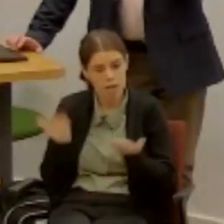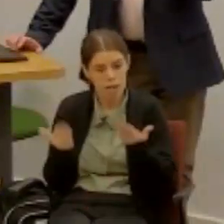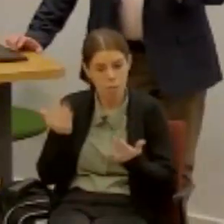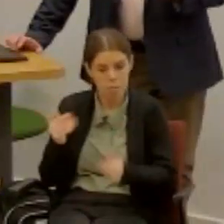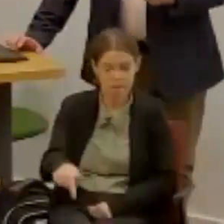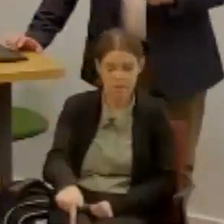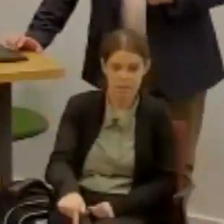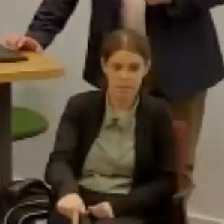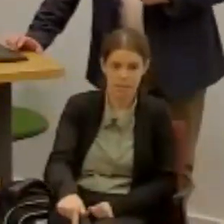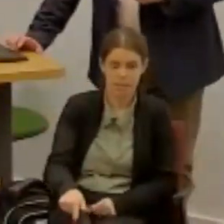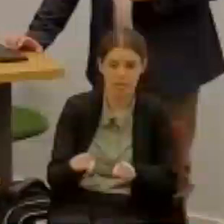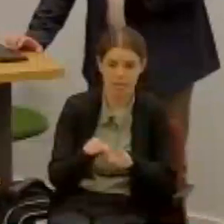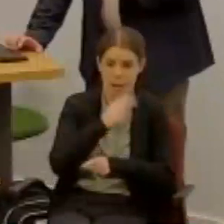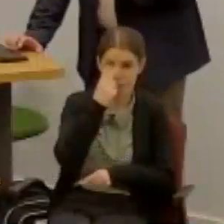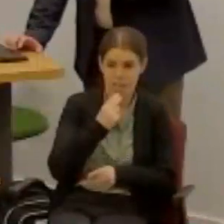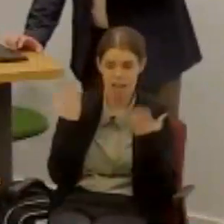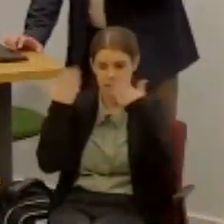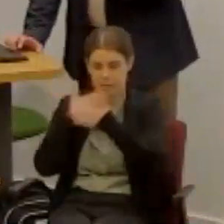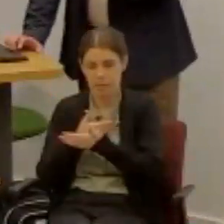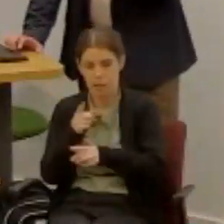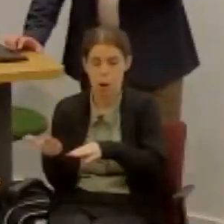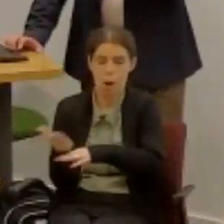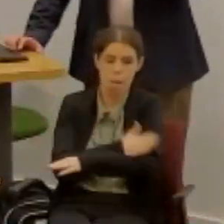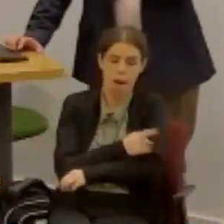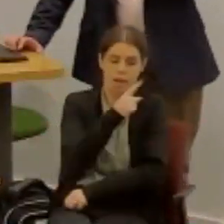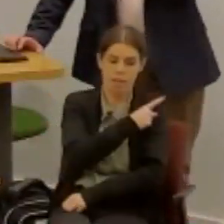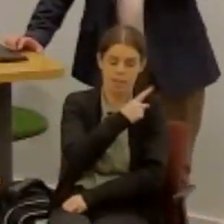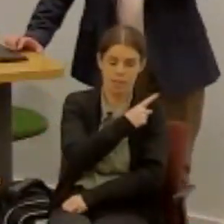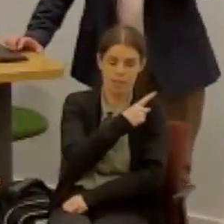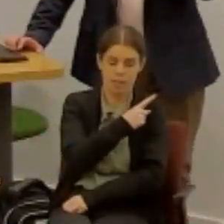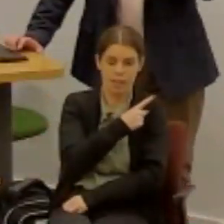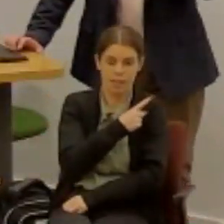late date. So go back to this with a concussion support. Groups go standard.